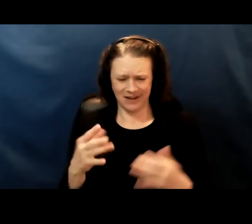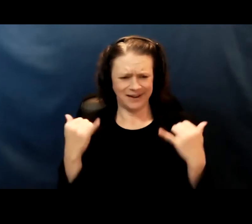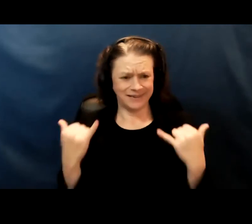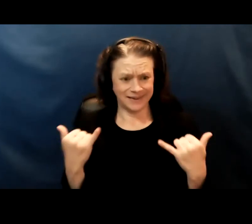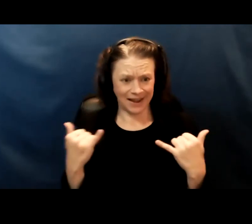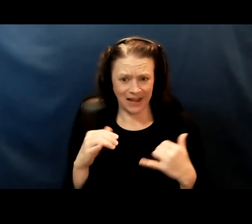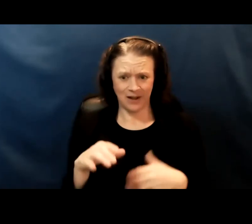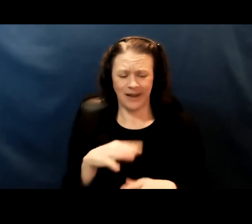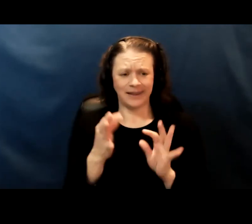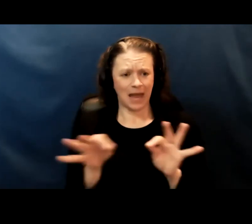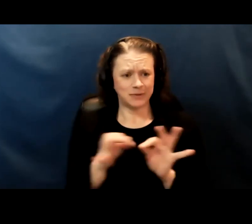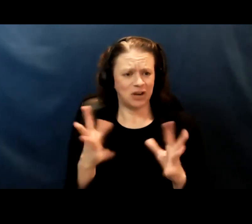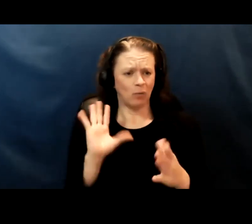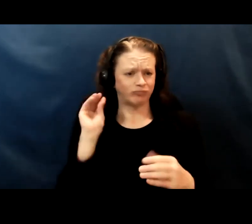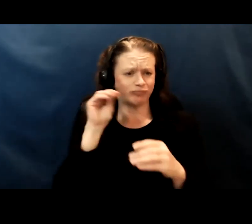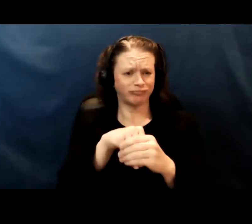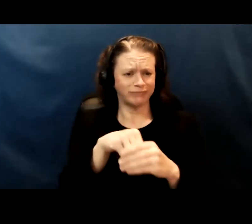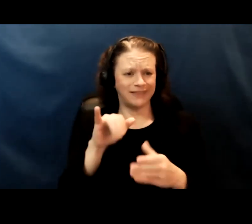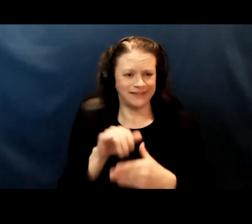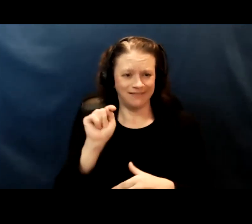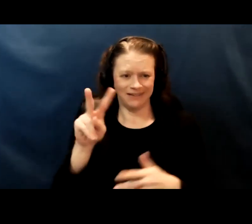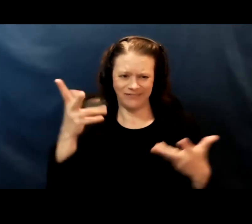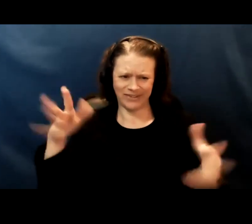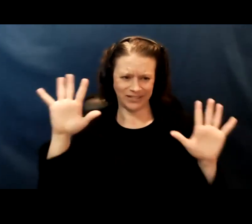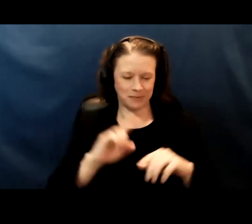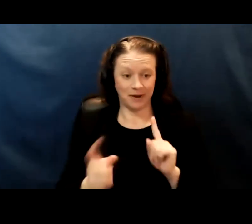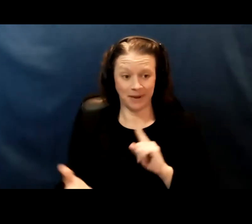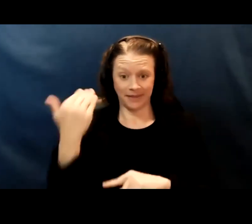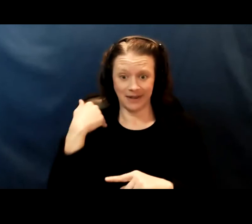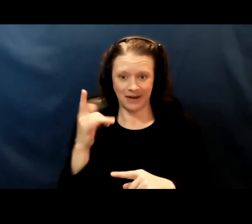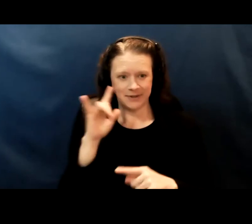screen. It was exciting. I was finally able to understand what